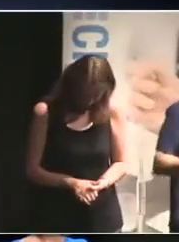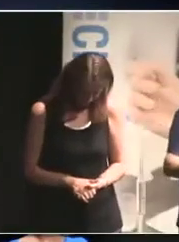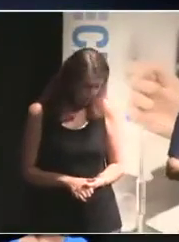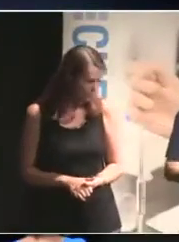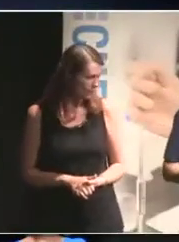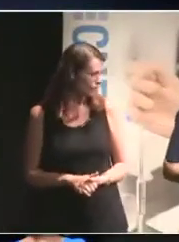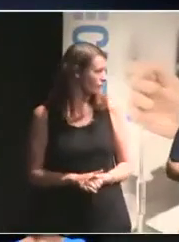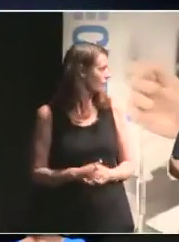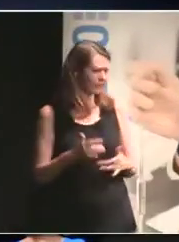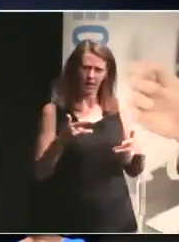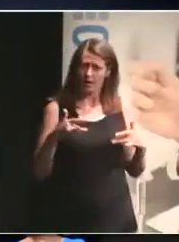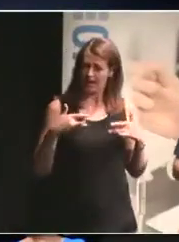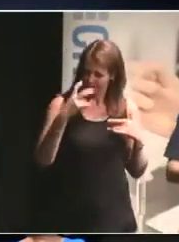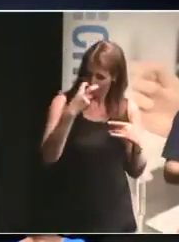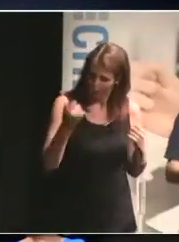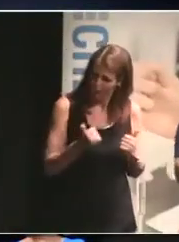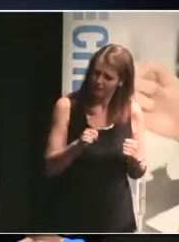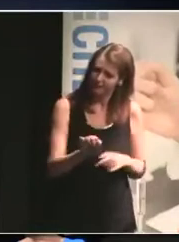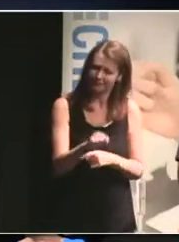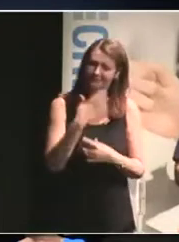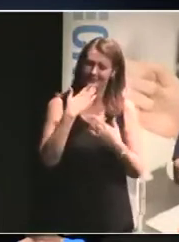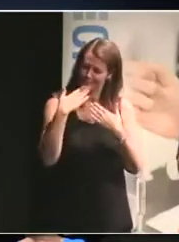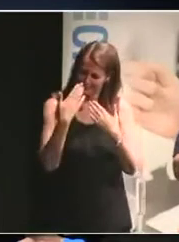I feel old enough! Thank you, thank you very much.